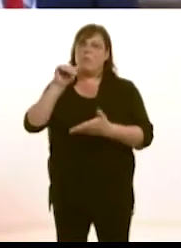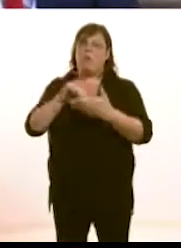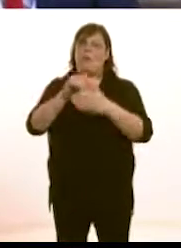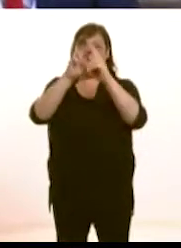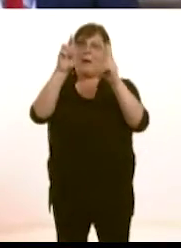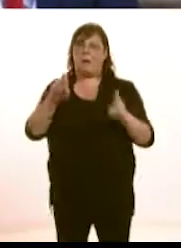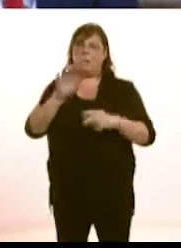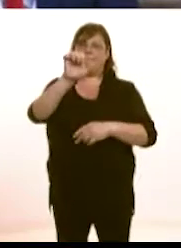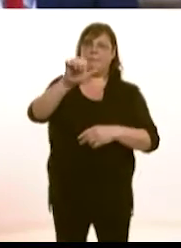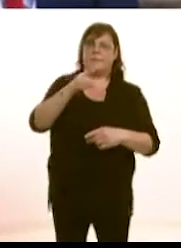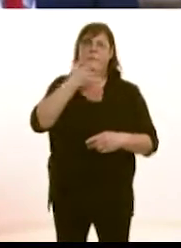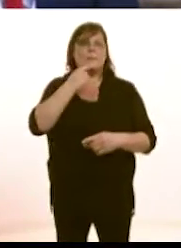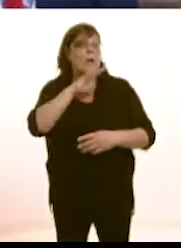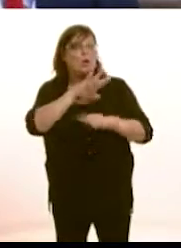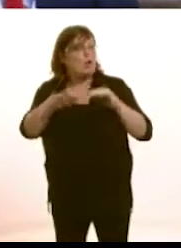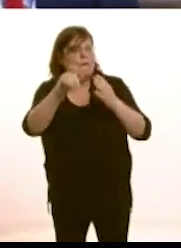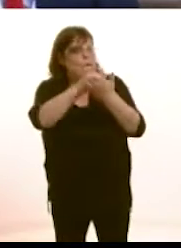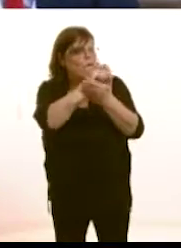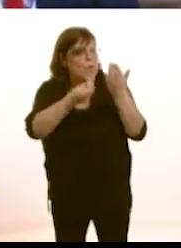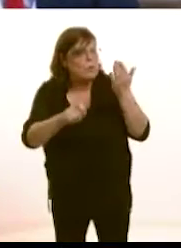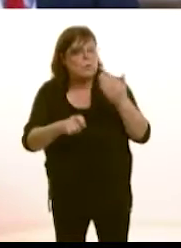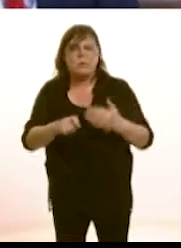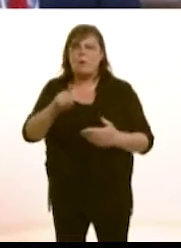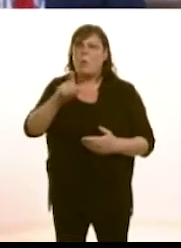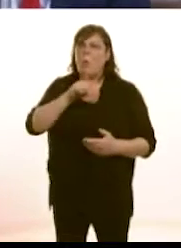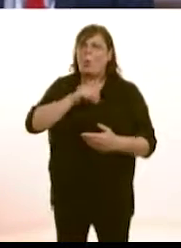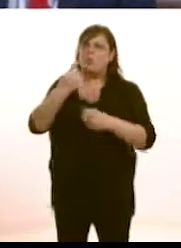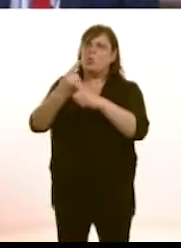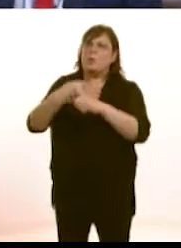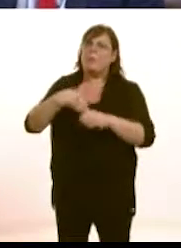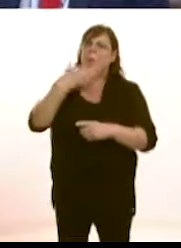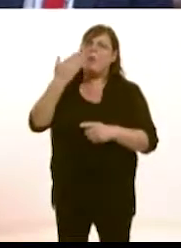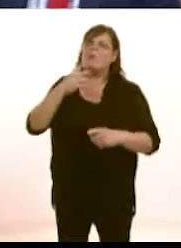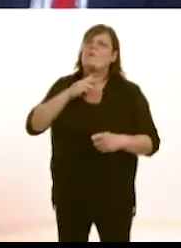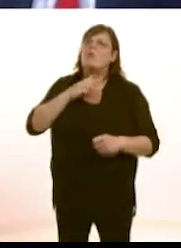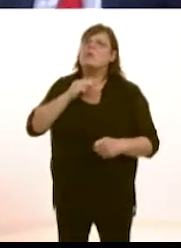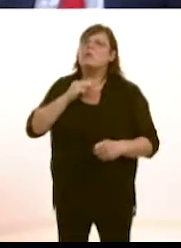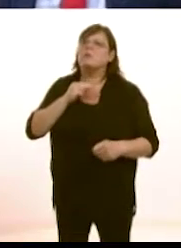to repeat what theyíve just said but without actually using their voice. And I say, ëWell, there you are, you havenít got a voice if you donít vote.